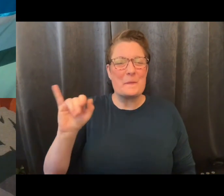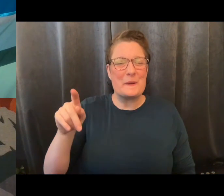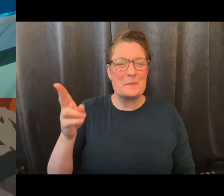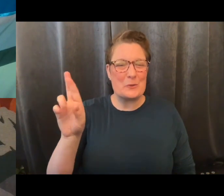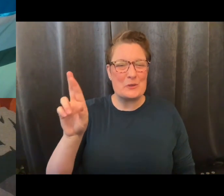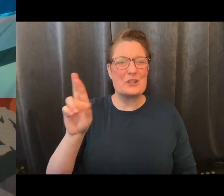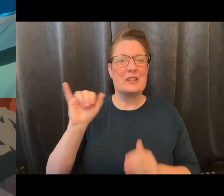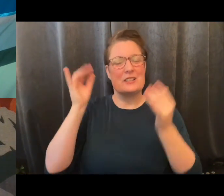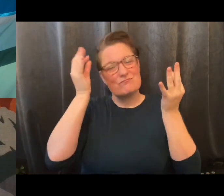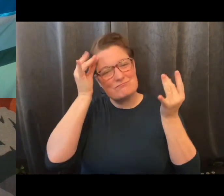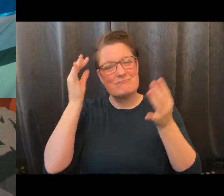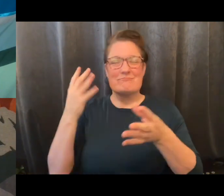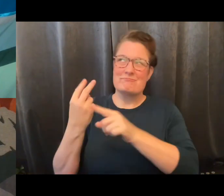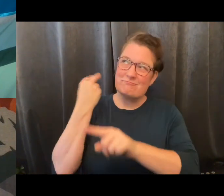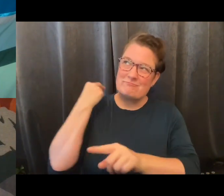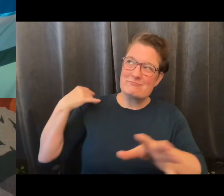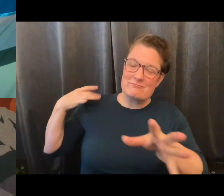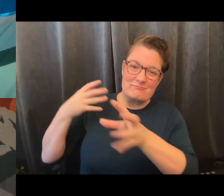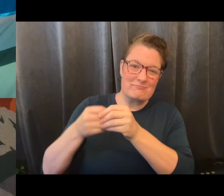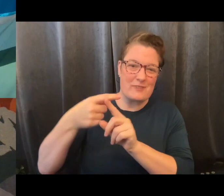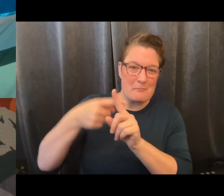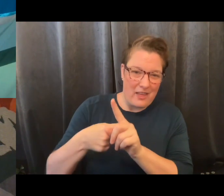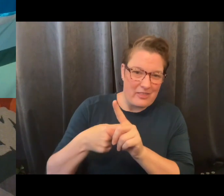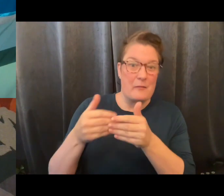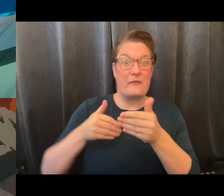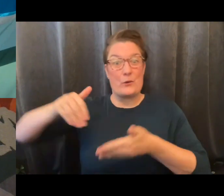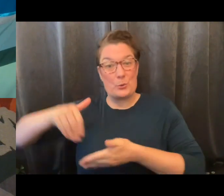past month before the new month begins to do around Rosh Chodesh.